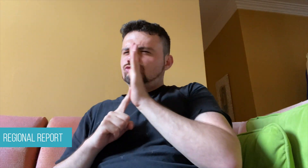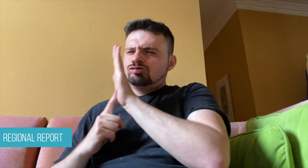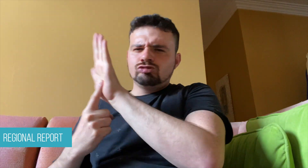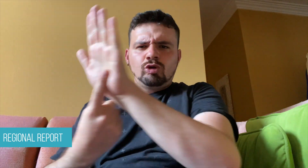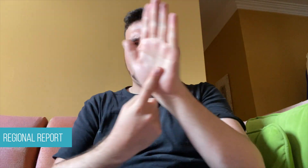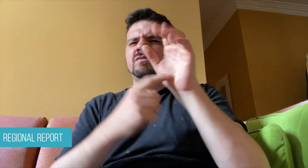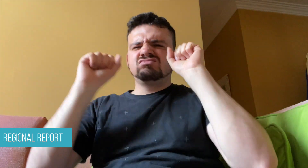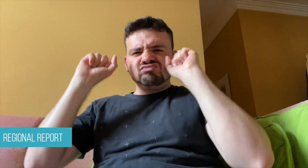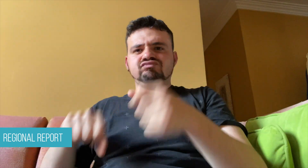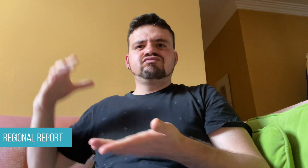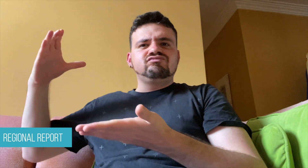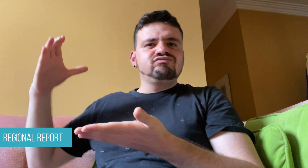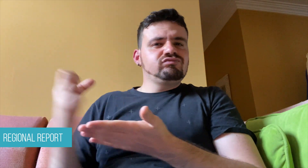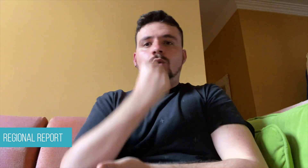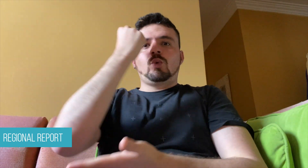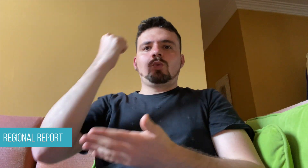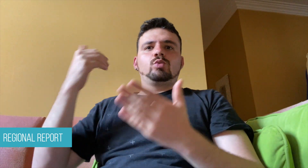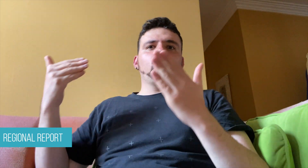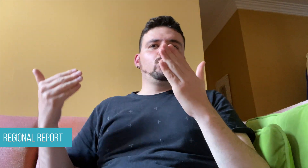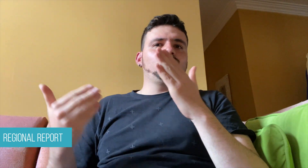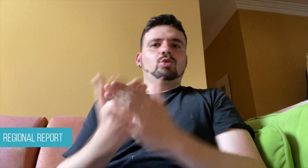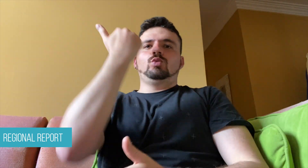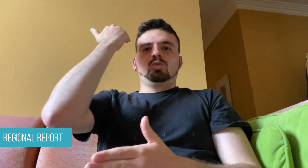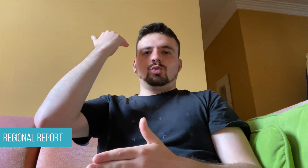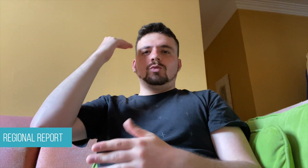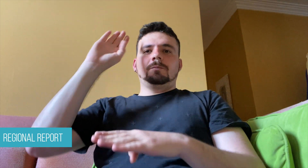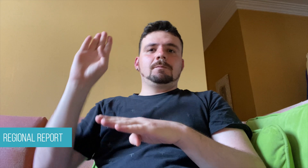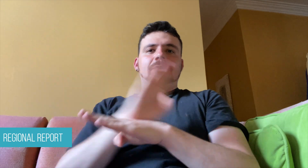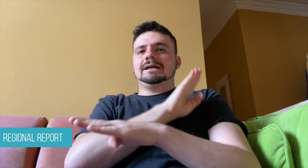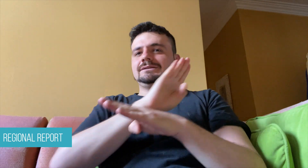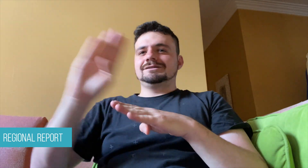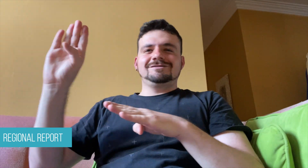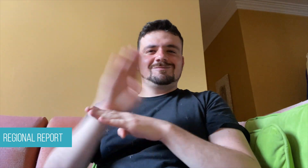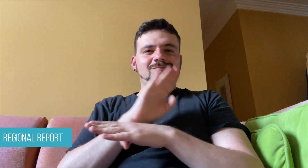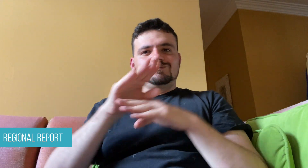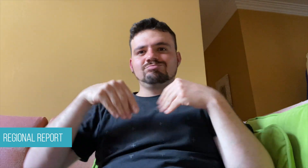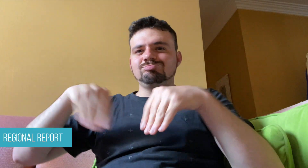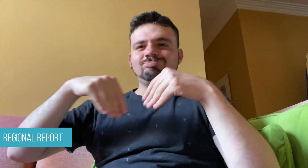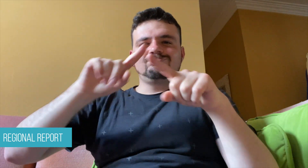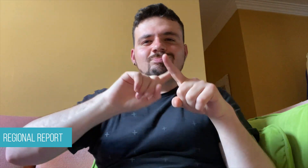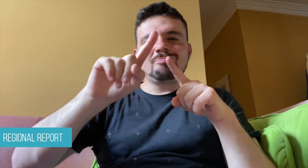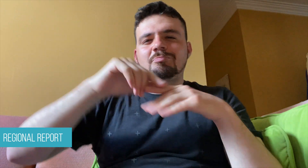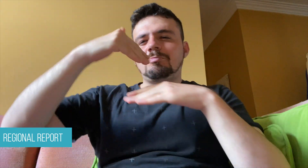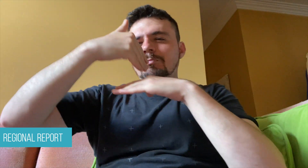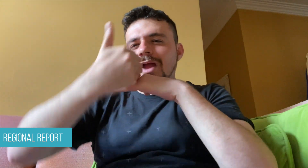selling various bakery goods. He started one year ago in the middle